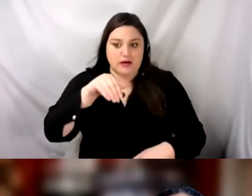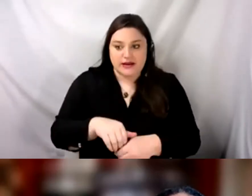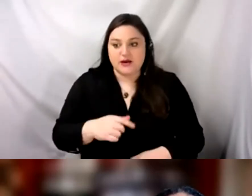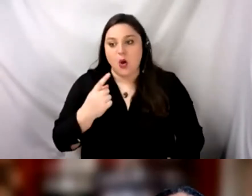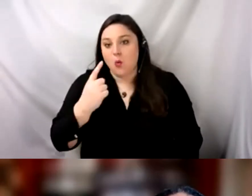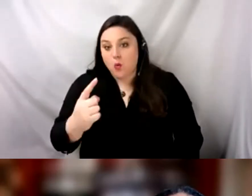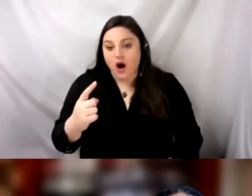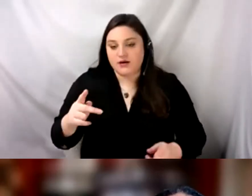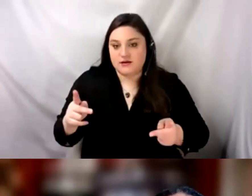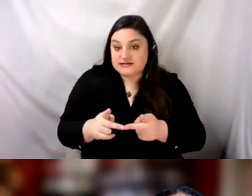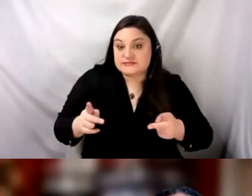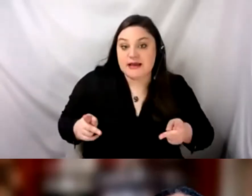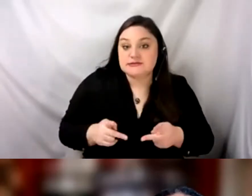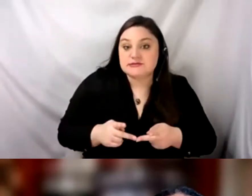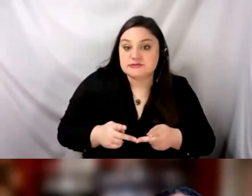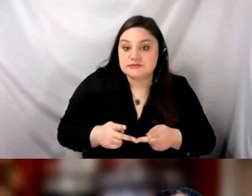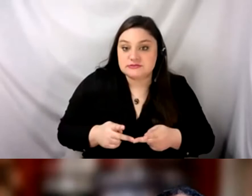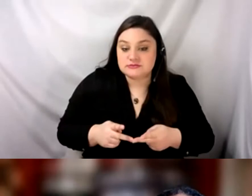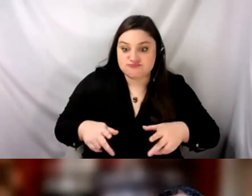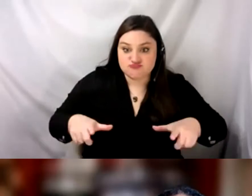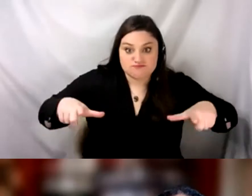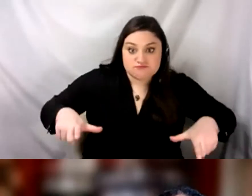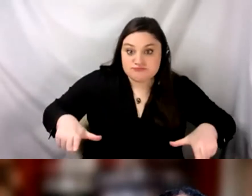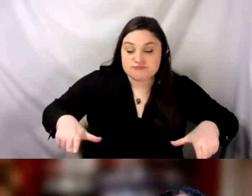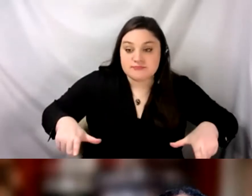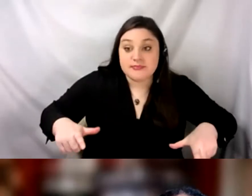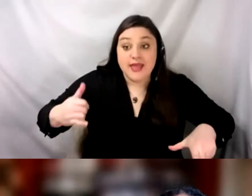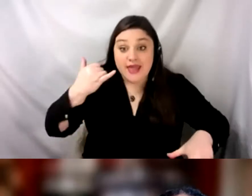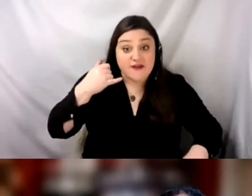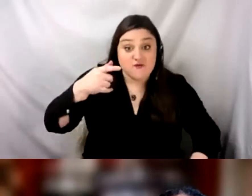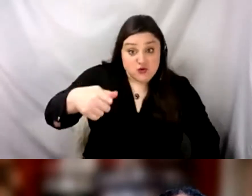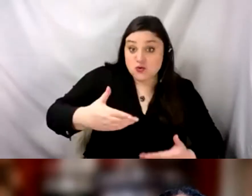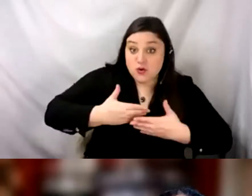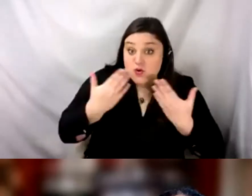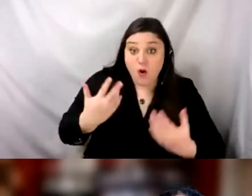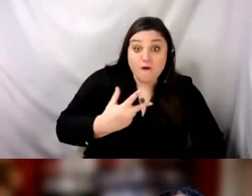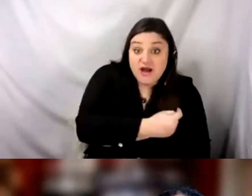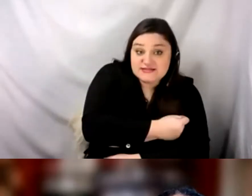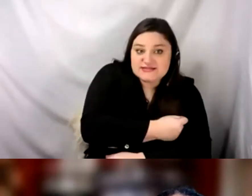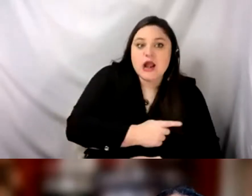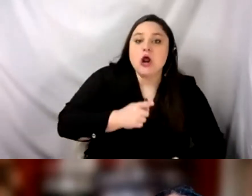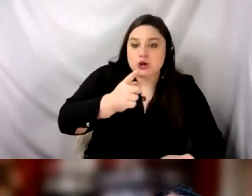at risk. So no matter what the reasons you are not vaccinated